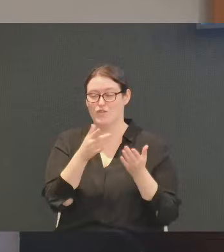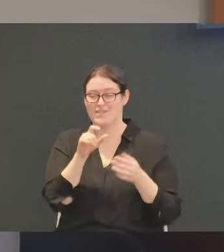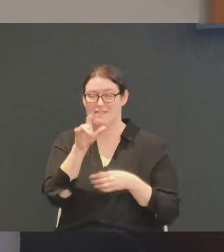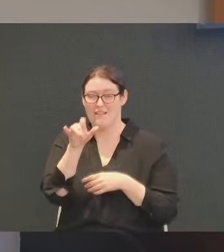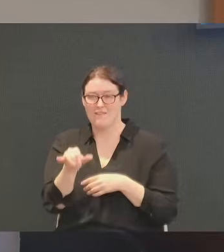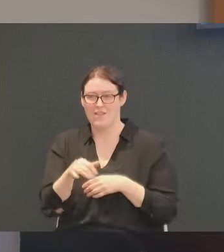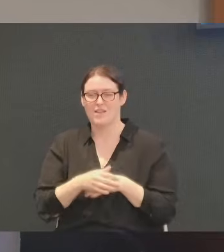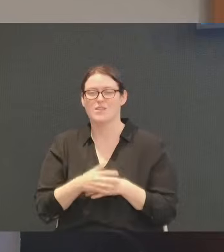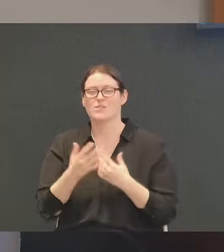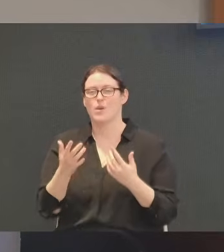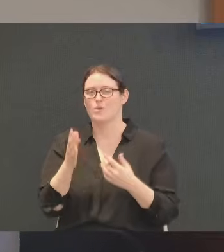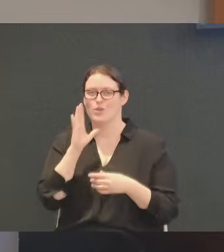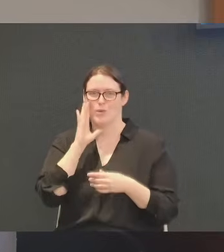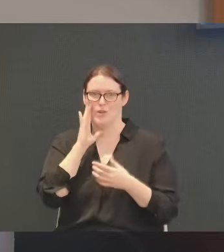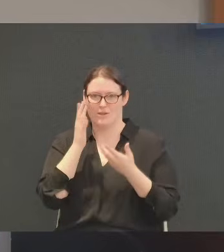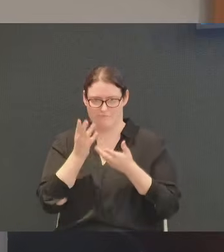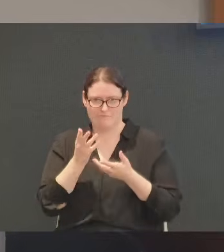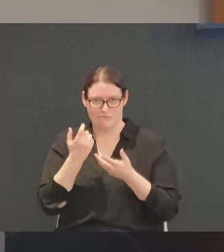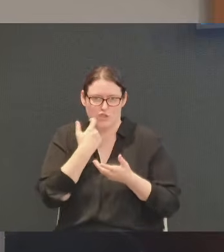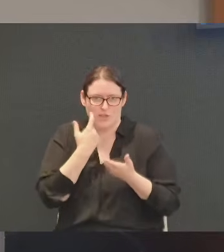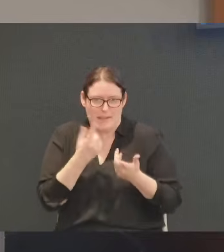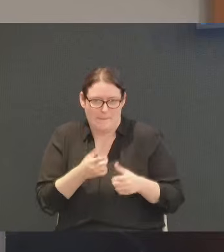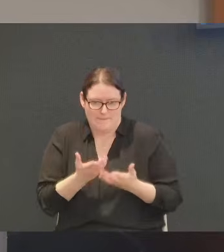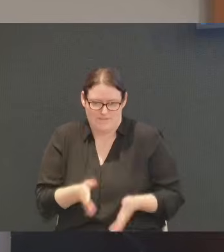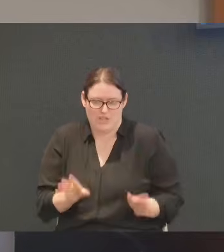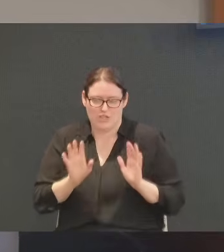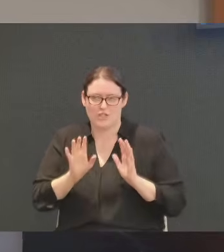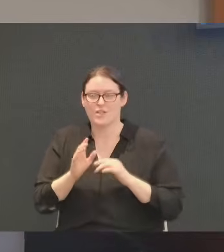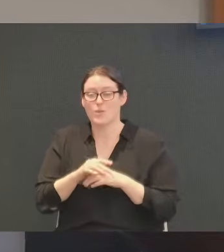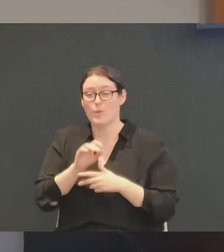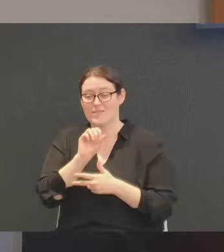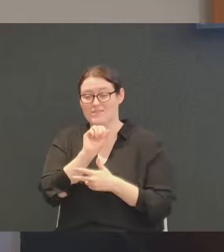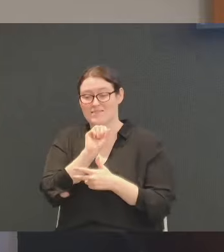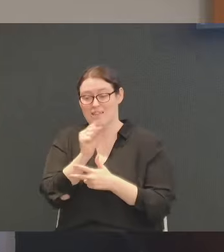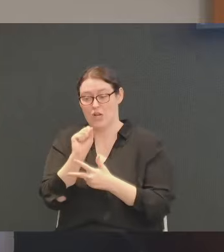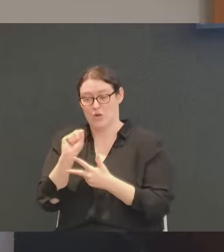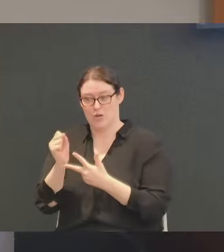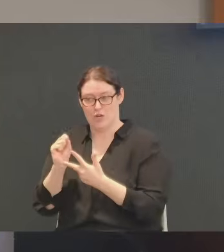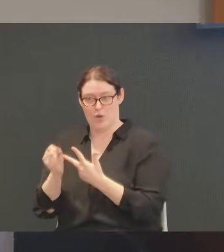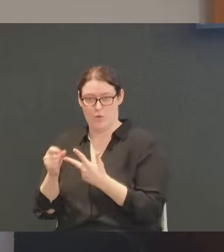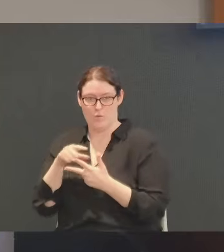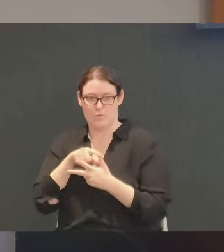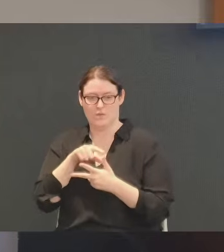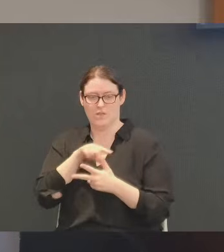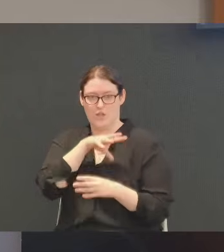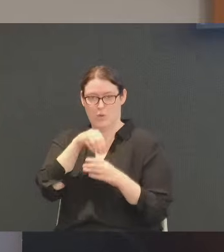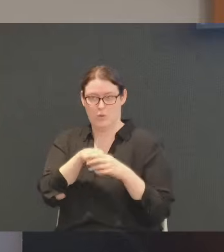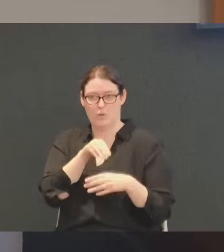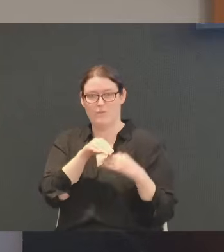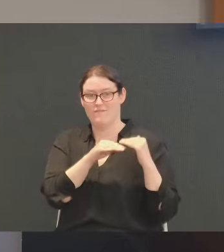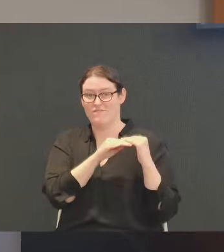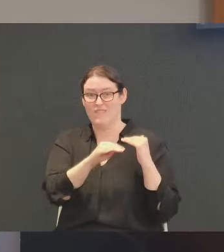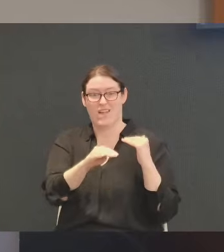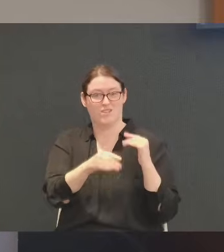the hearing of which you just heard. the scenarios include everything from a flat renewal. So,